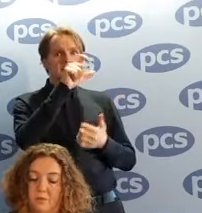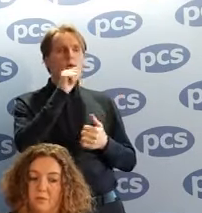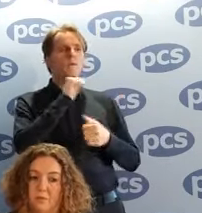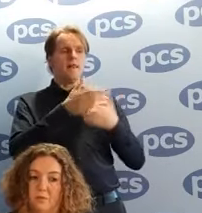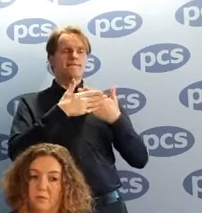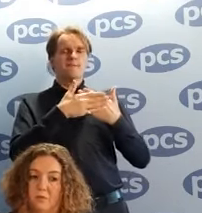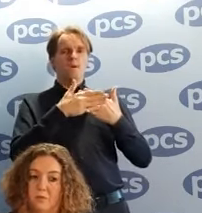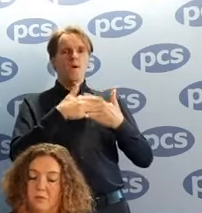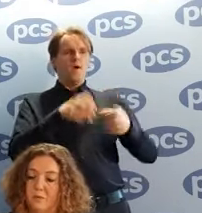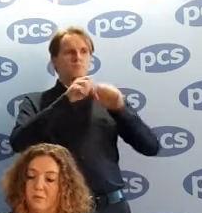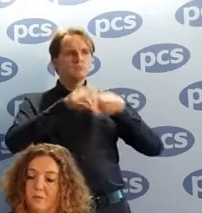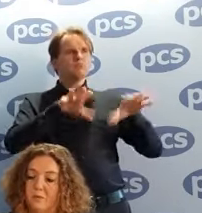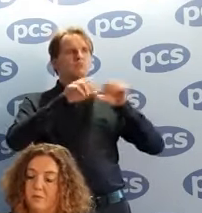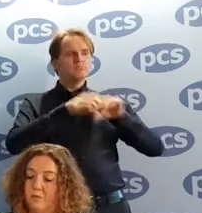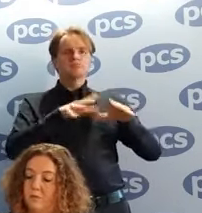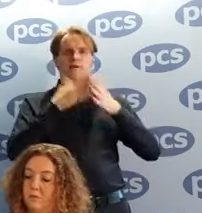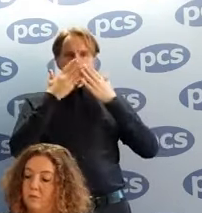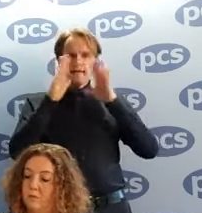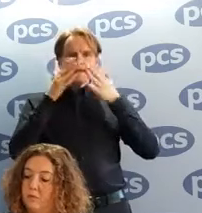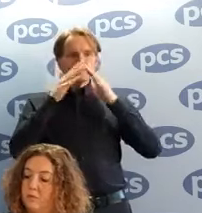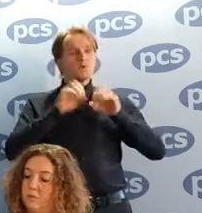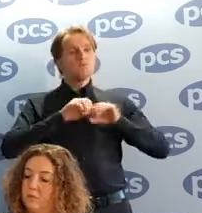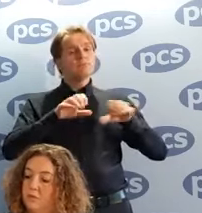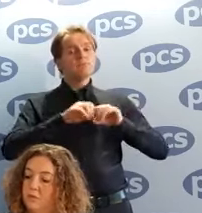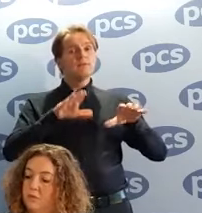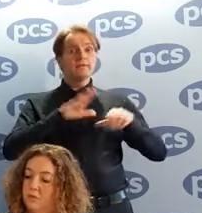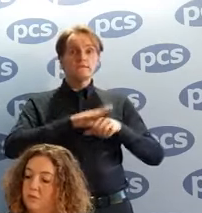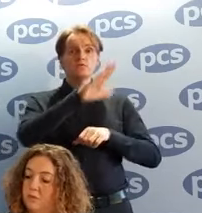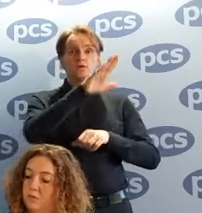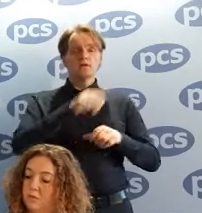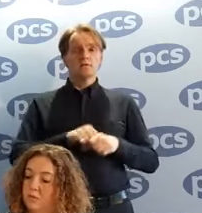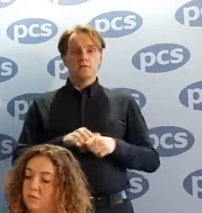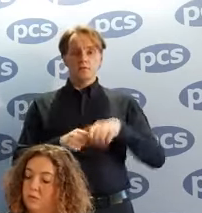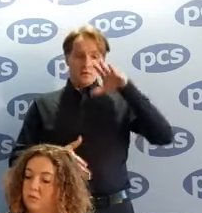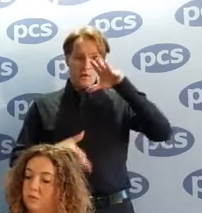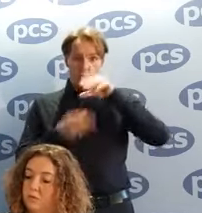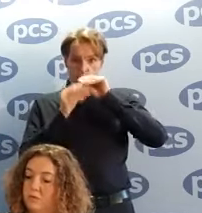of them and and taking those forward so in conclusion first of all can I ask you